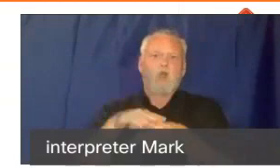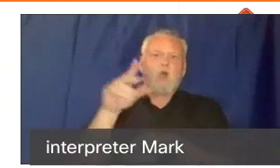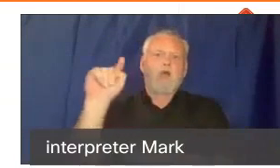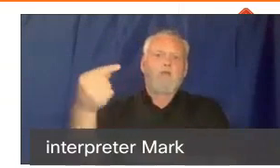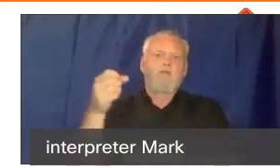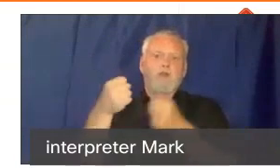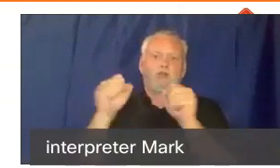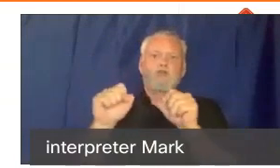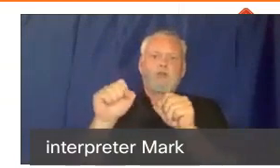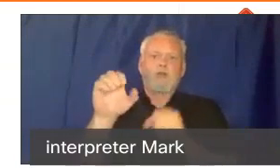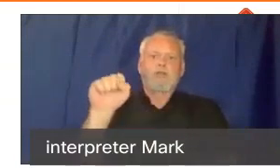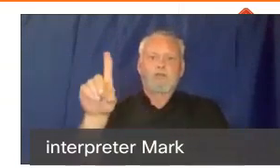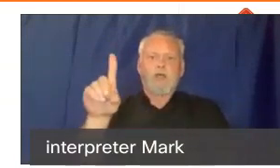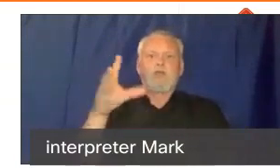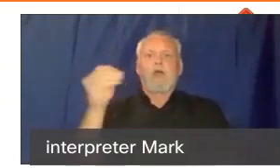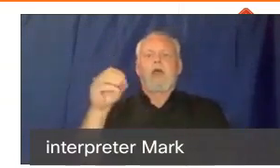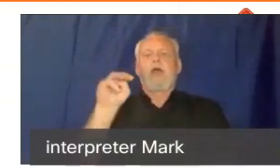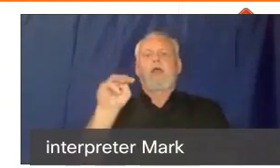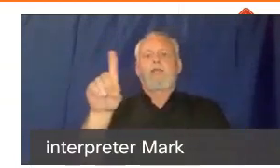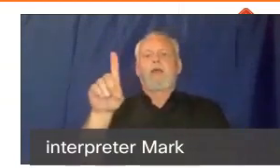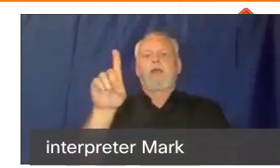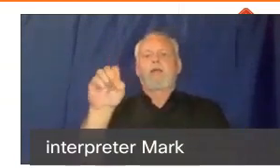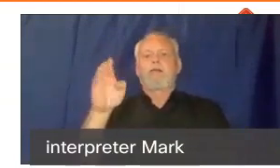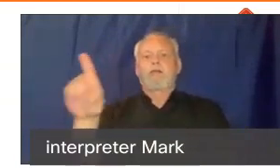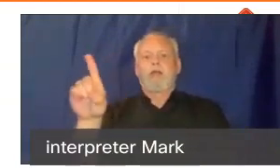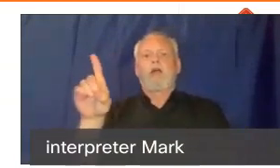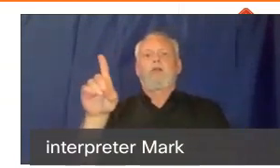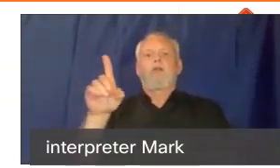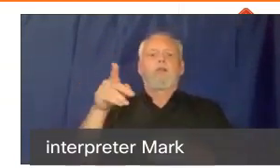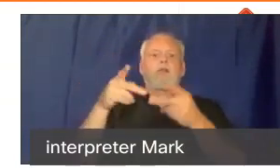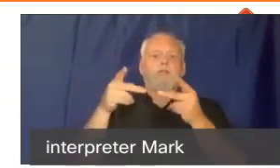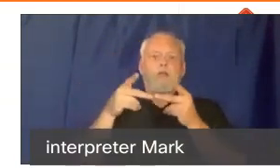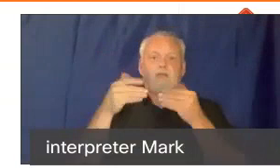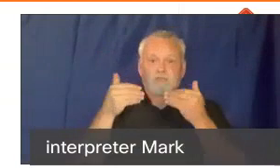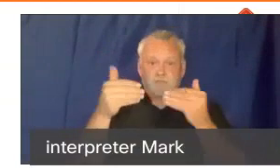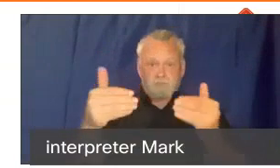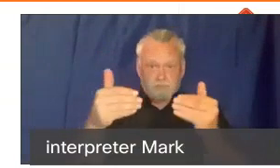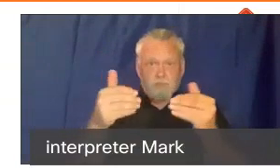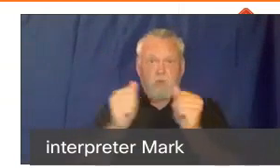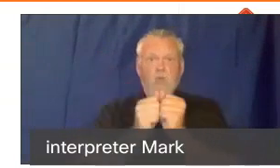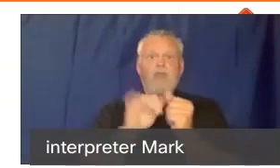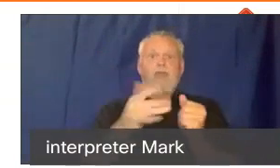South Dakota make the whole place, so we're, we're moving forward with building that preferred alternative.